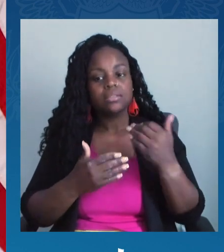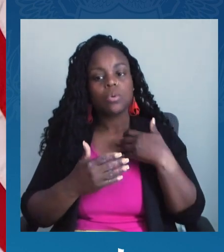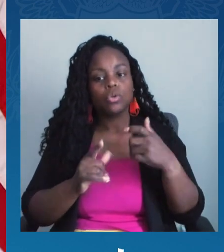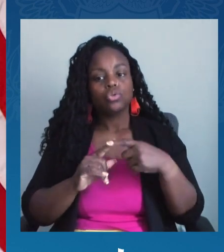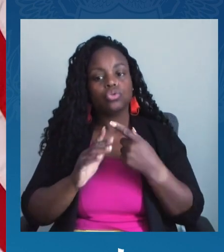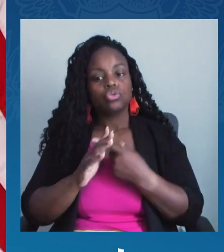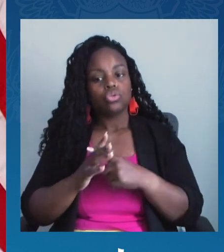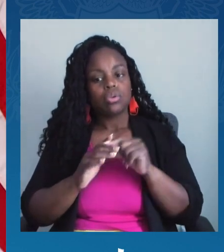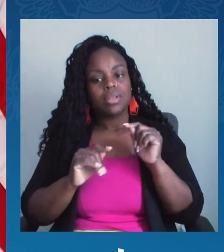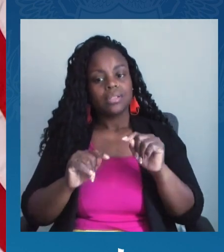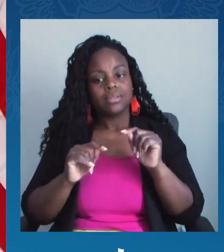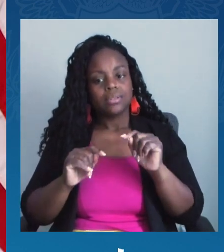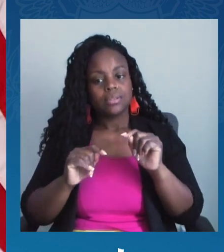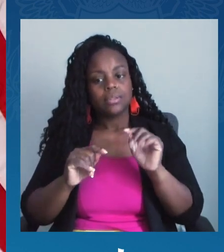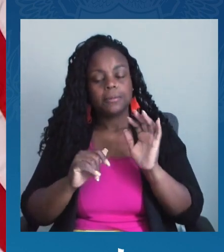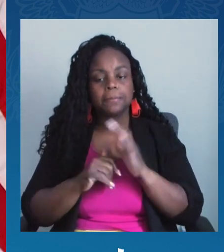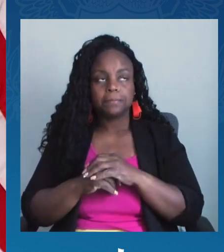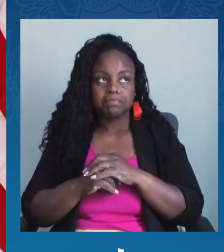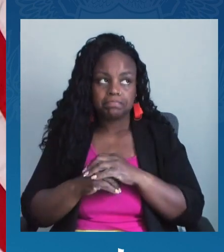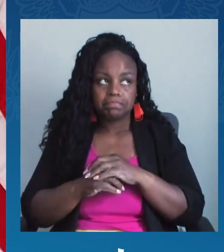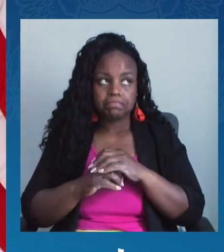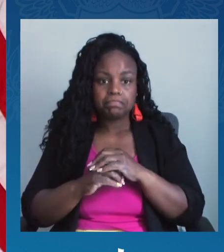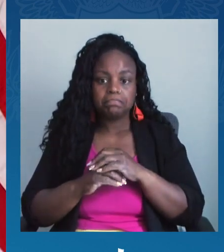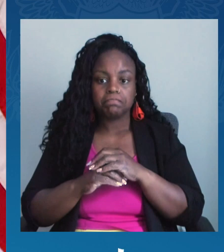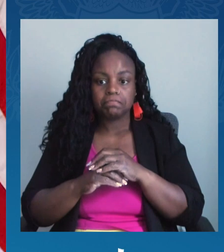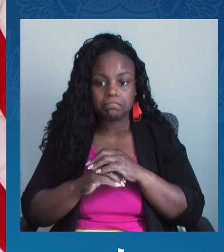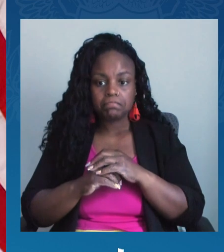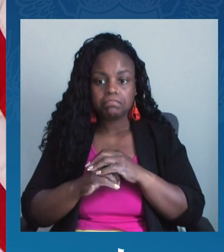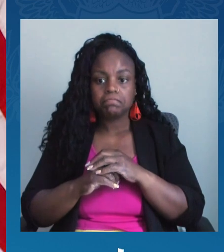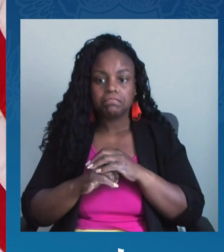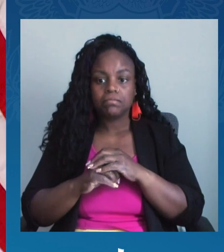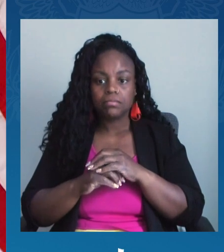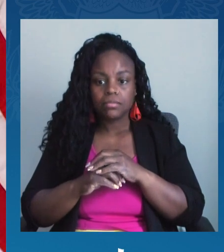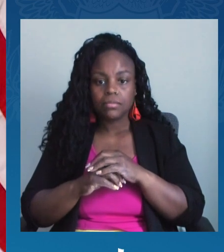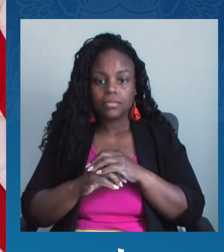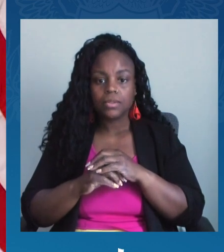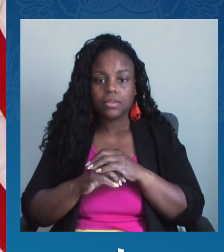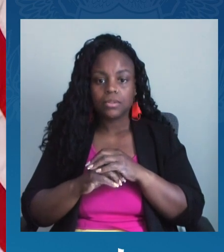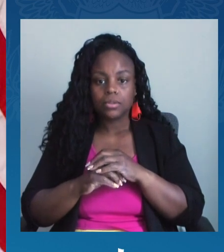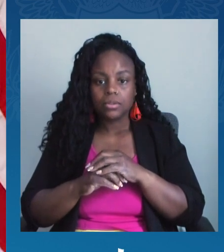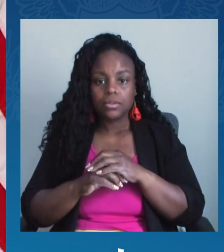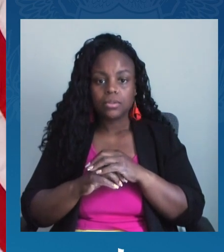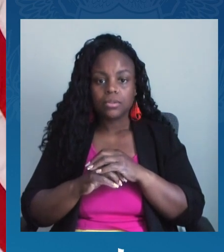So as vice president, I have met with